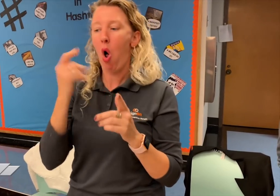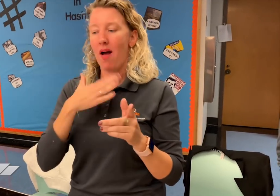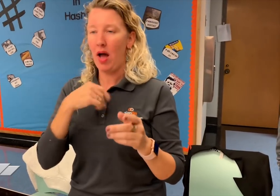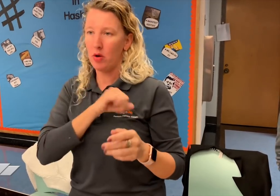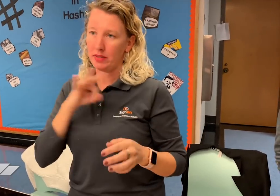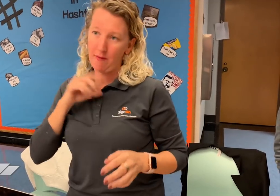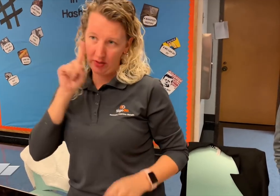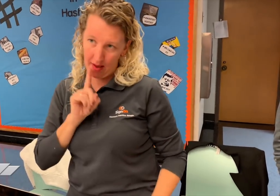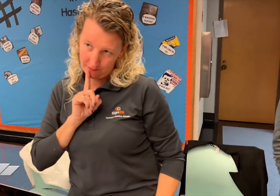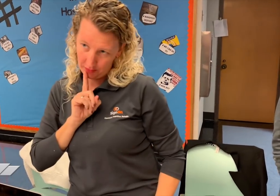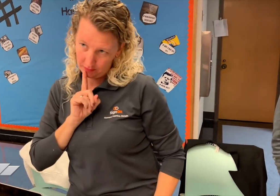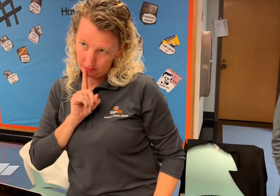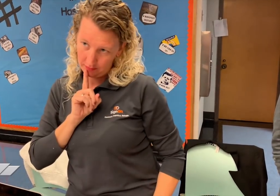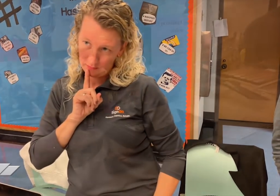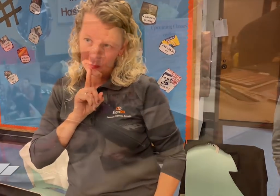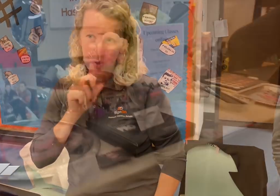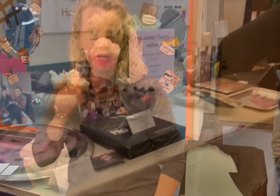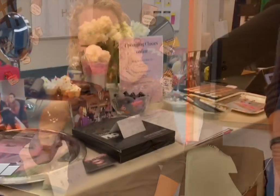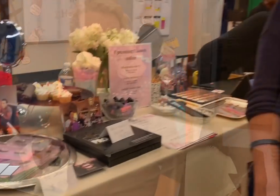All of our staff is Deaf.